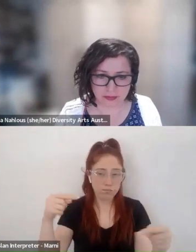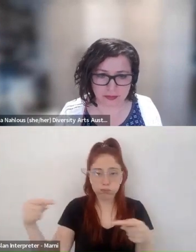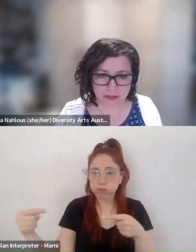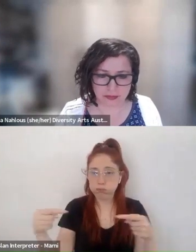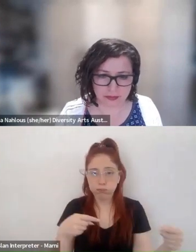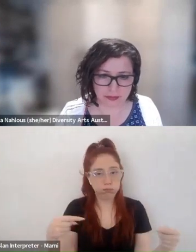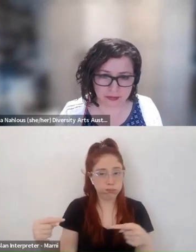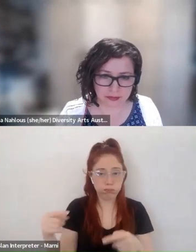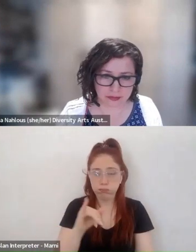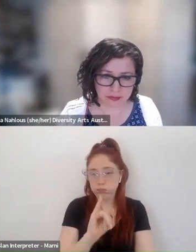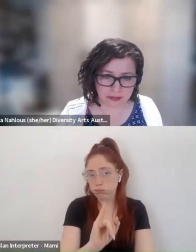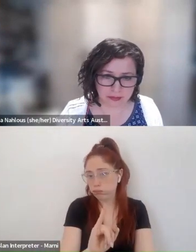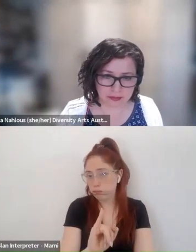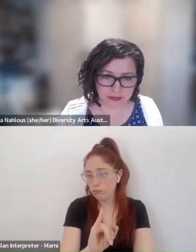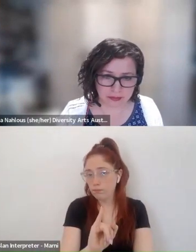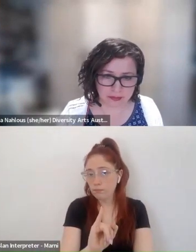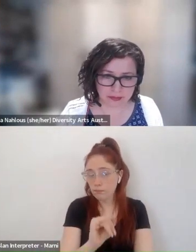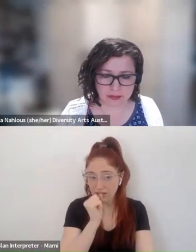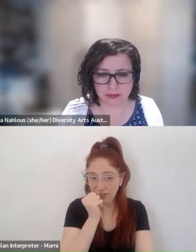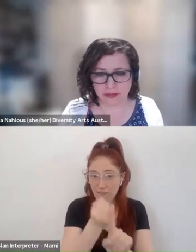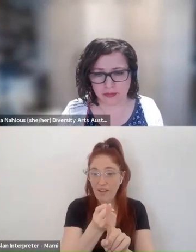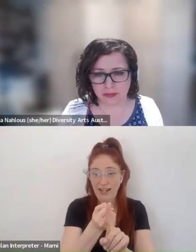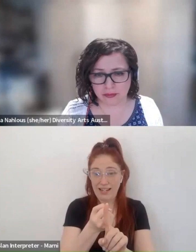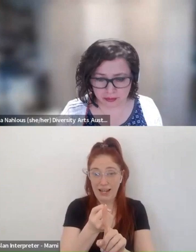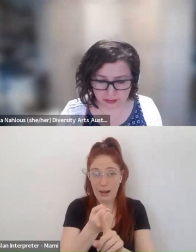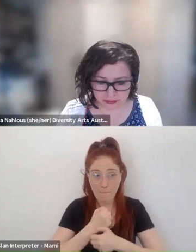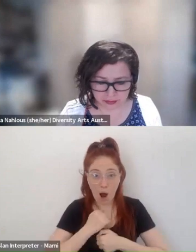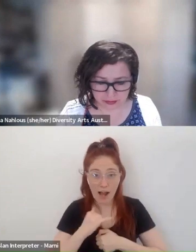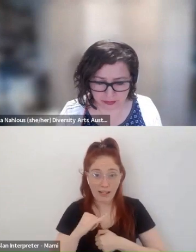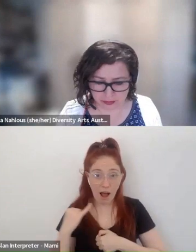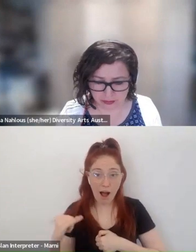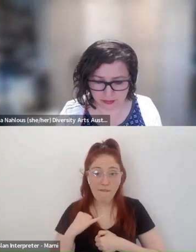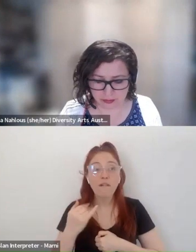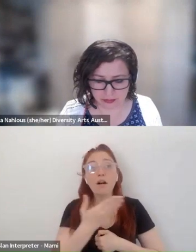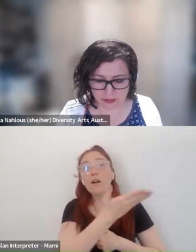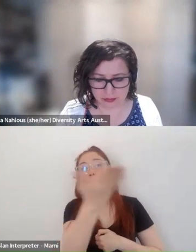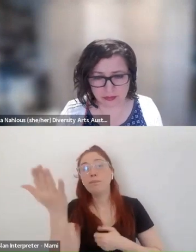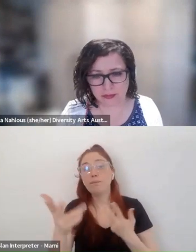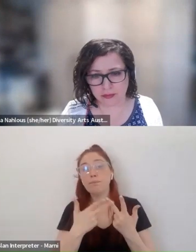doing to other First Nations staff around the country, we